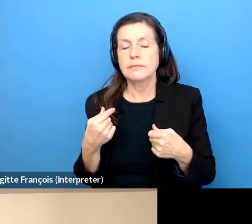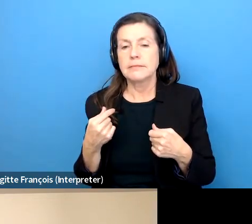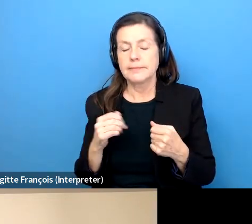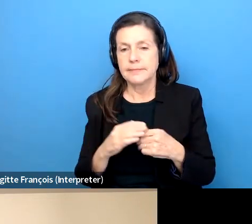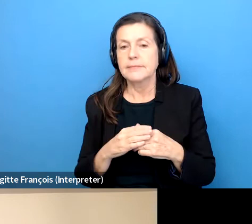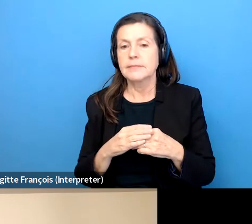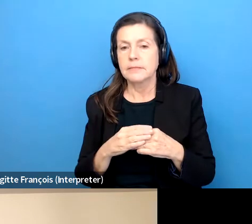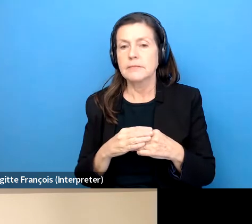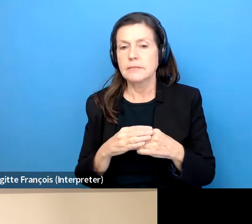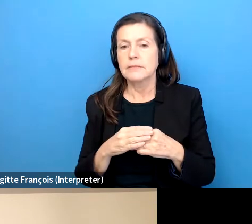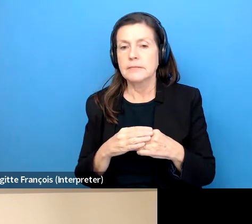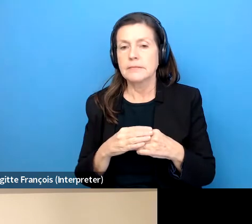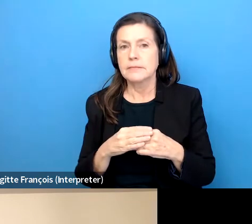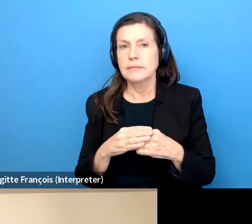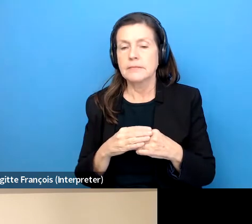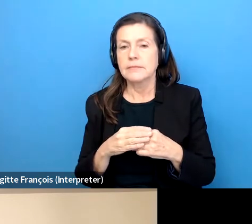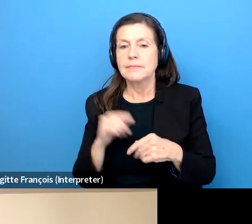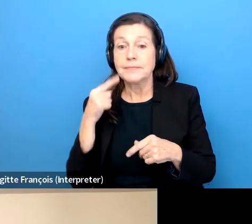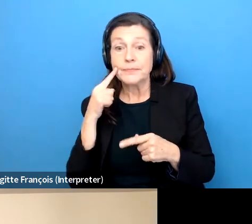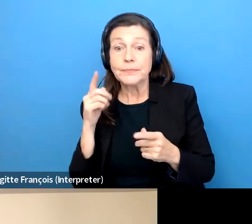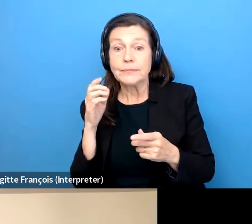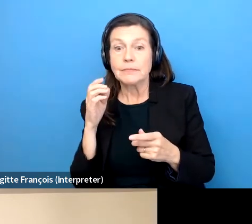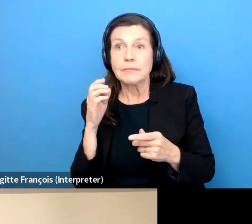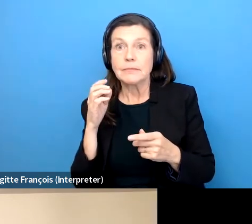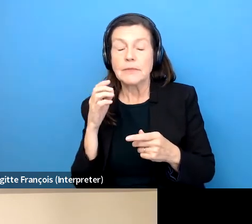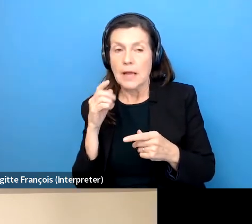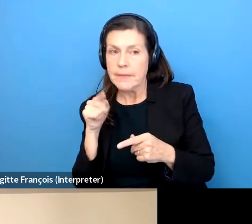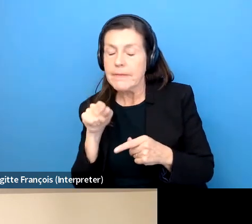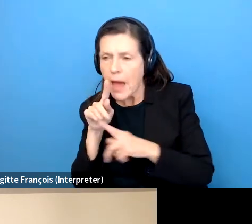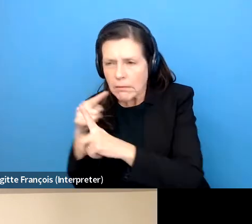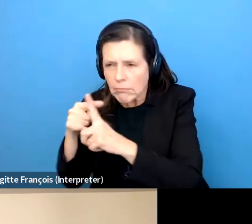to look for women with disabilities and girls with disabilities.